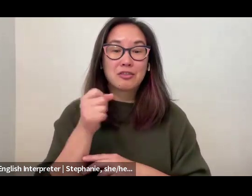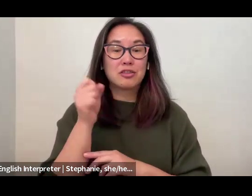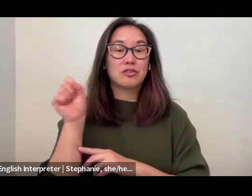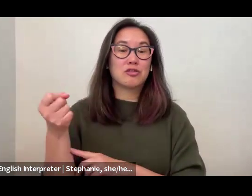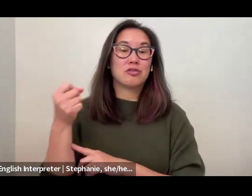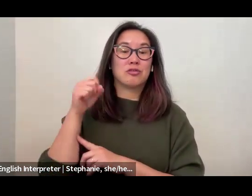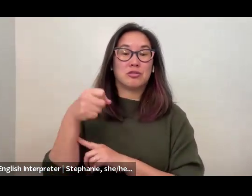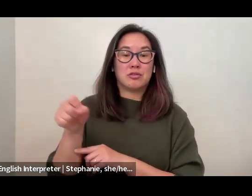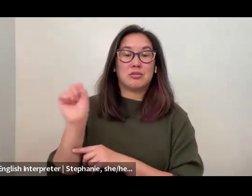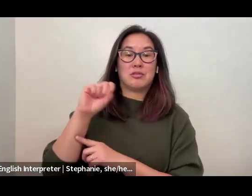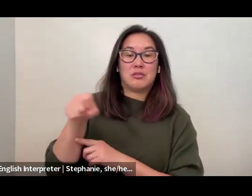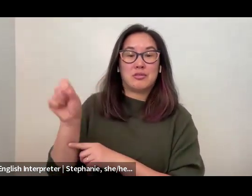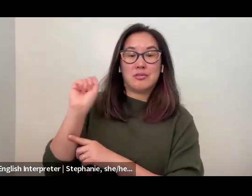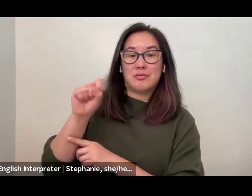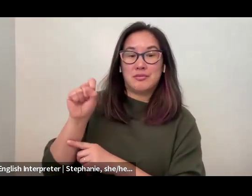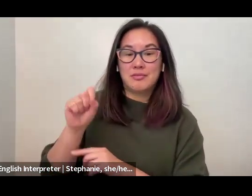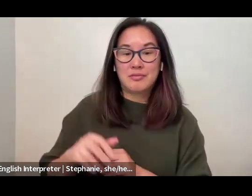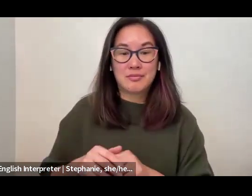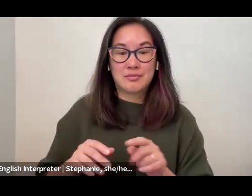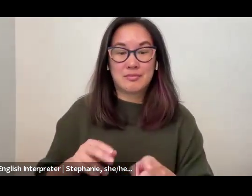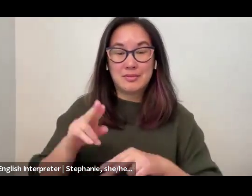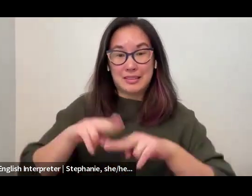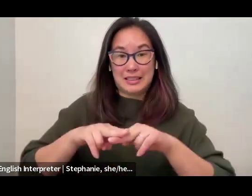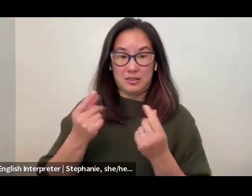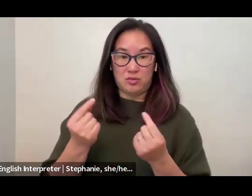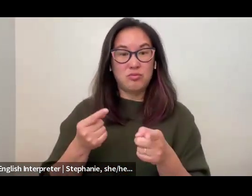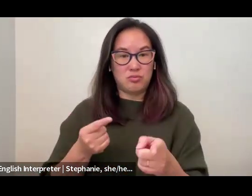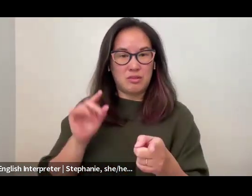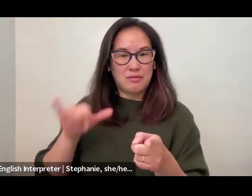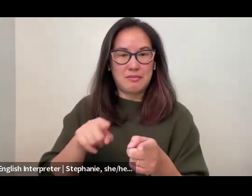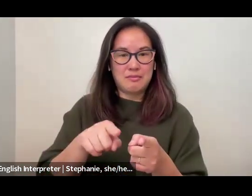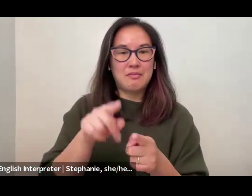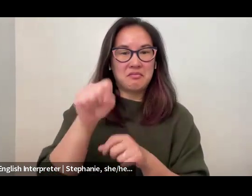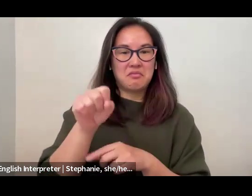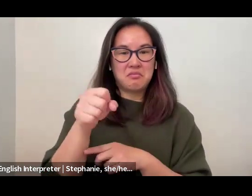So, if you're sitting, you will have the space to tip your head backwards,